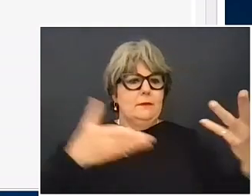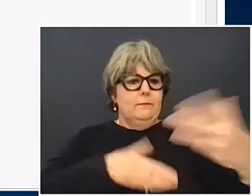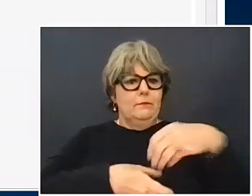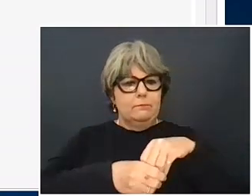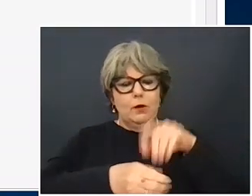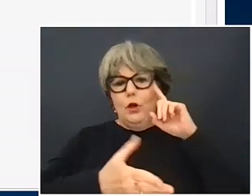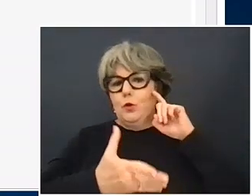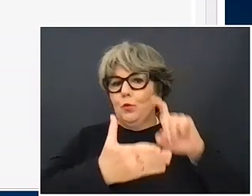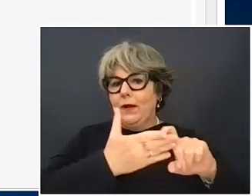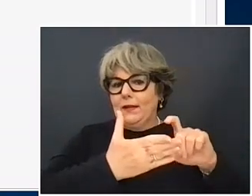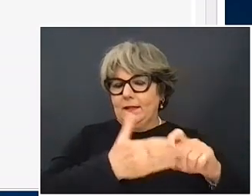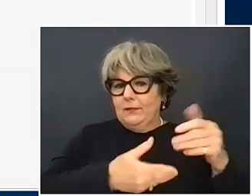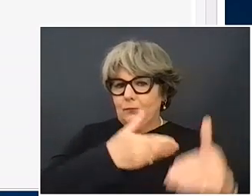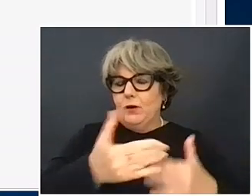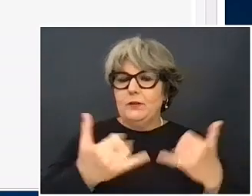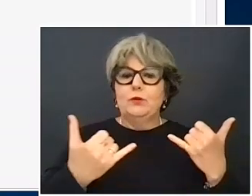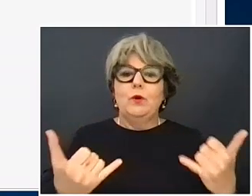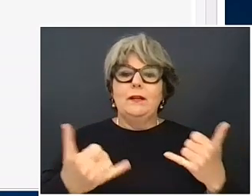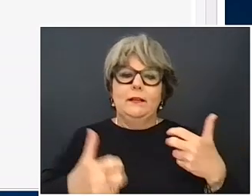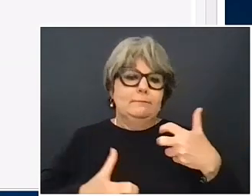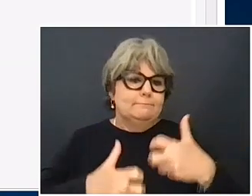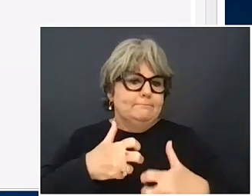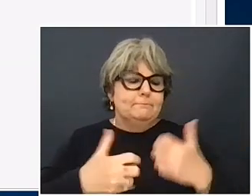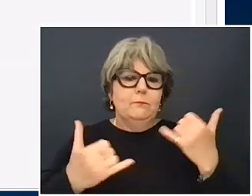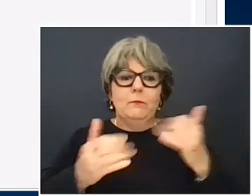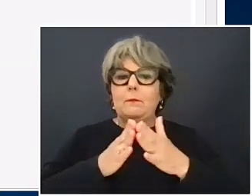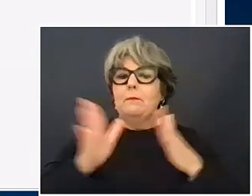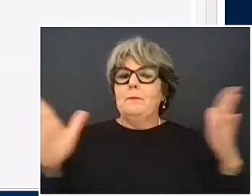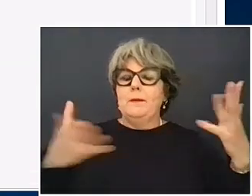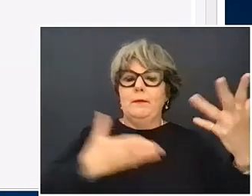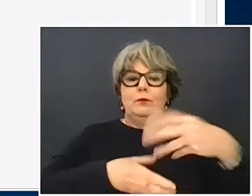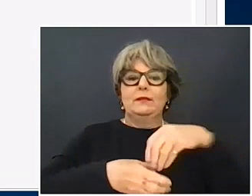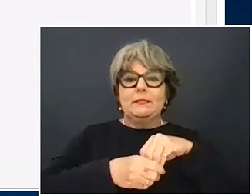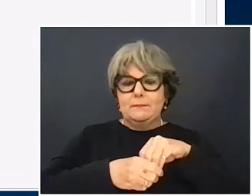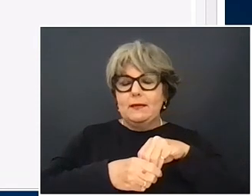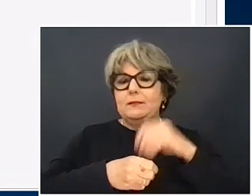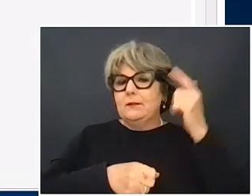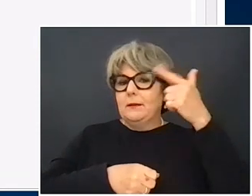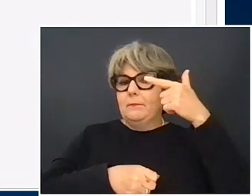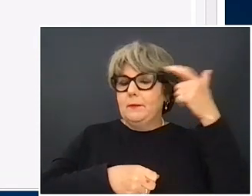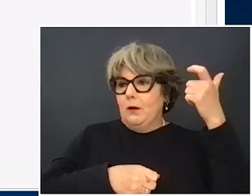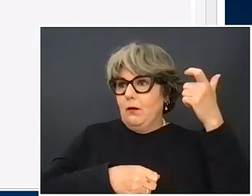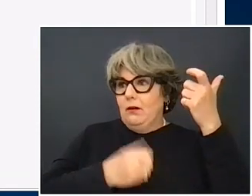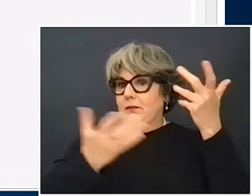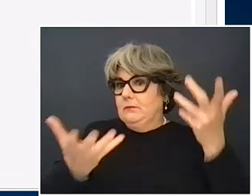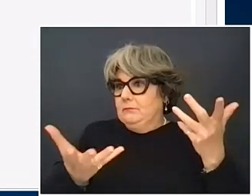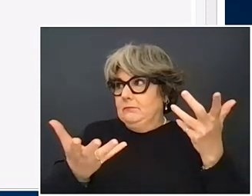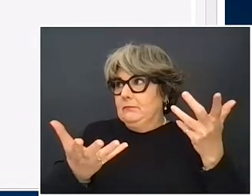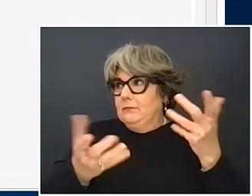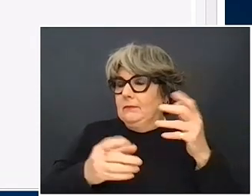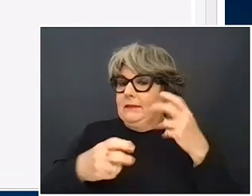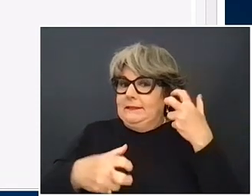Right now, there's a problem with public participation because of the fact that it's very difficult or impossible for